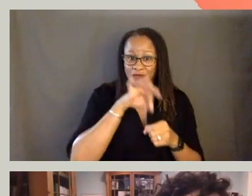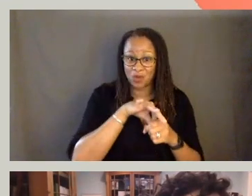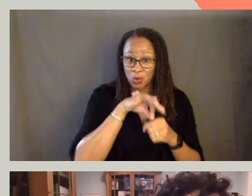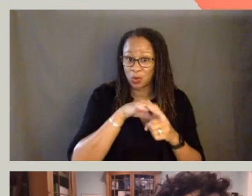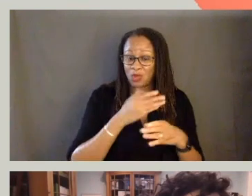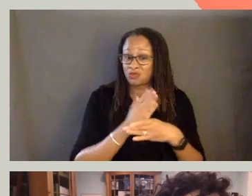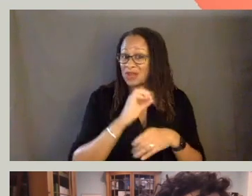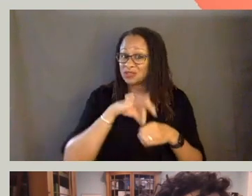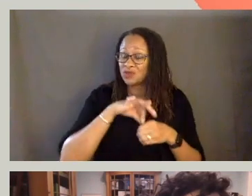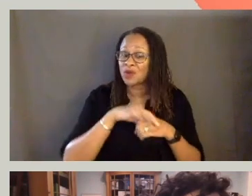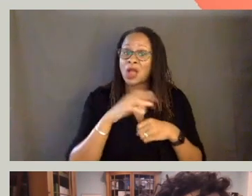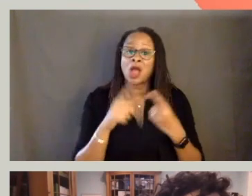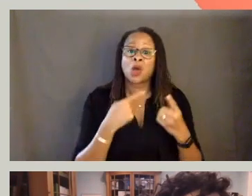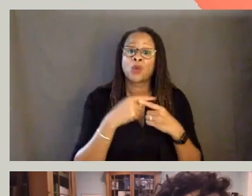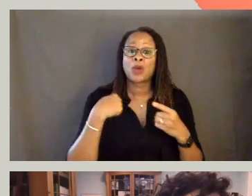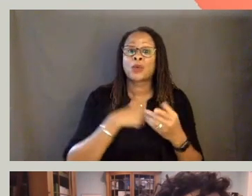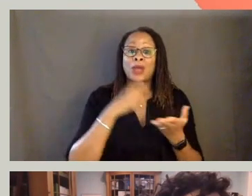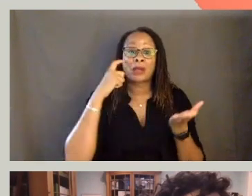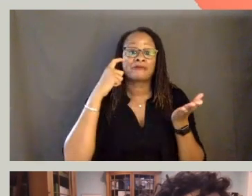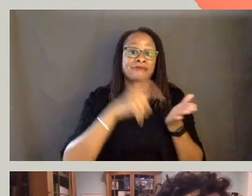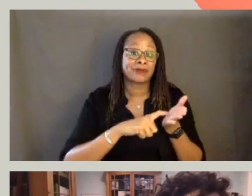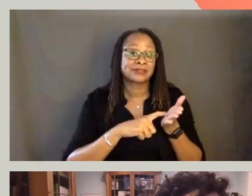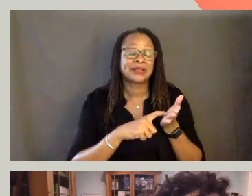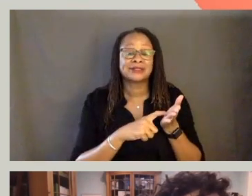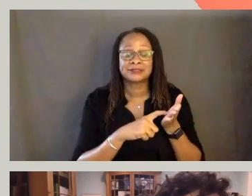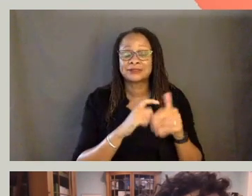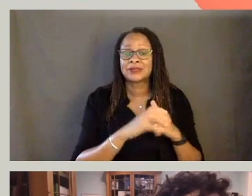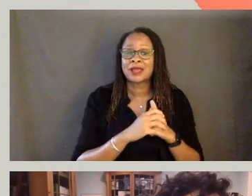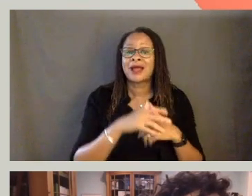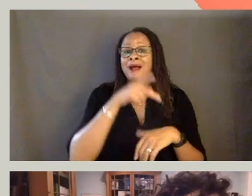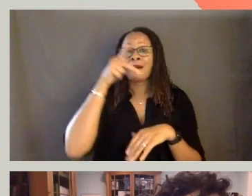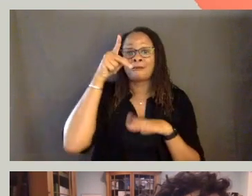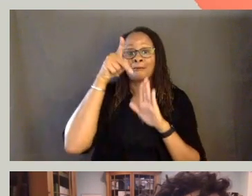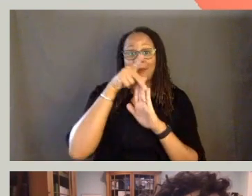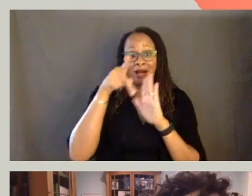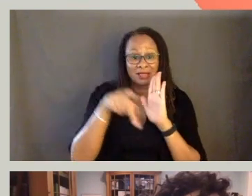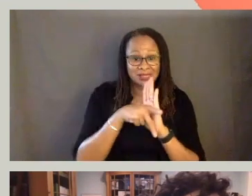when we recognize that policy, victories, big or small, like